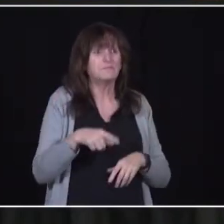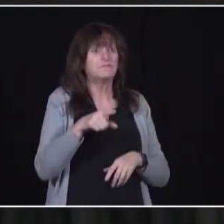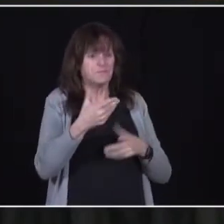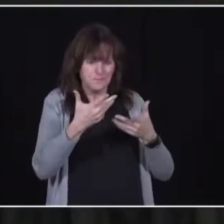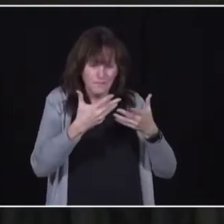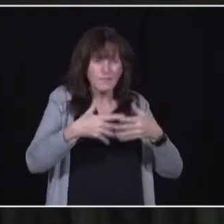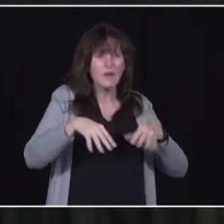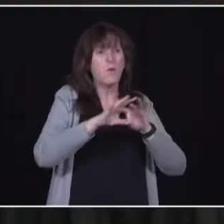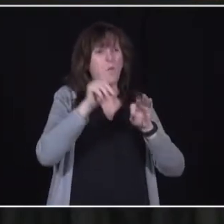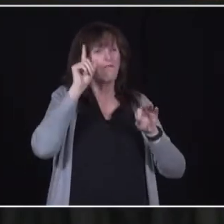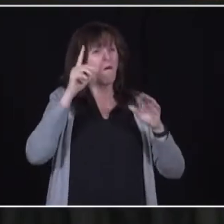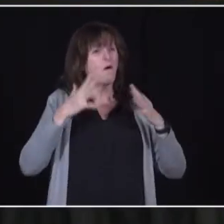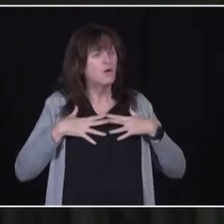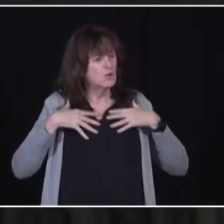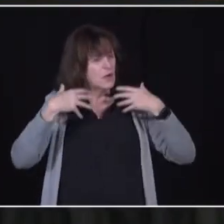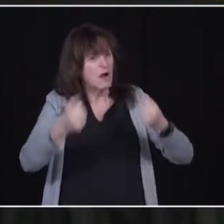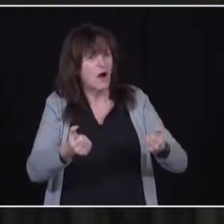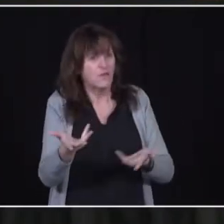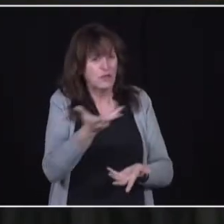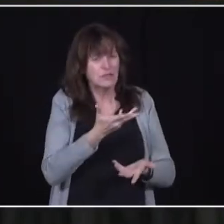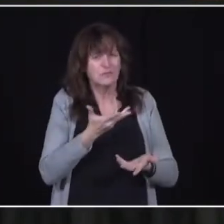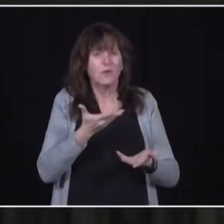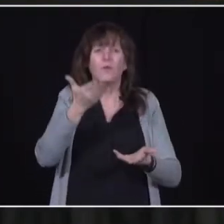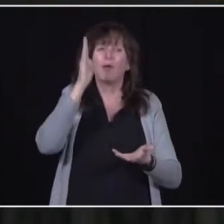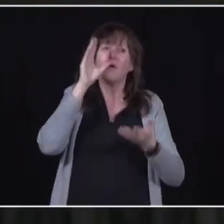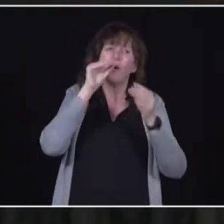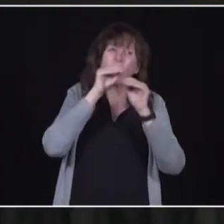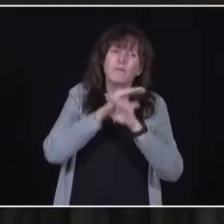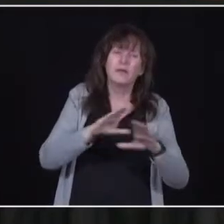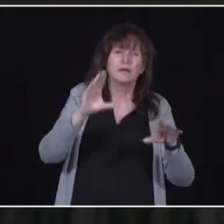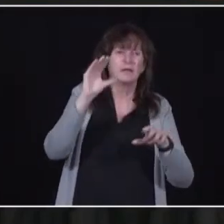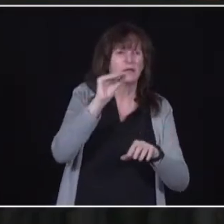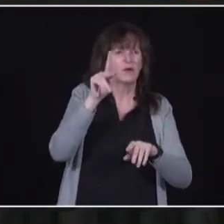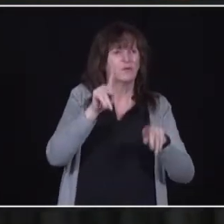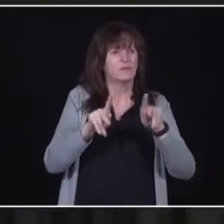Thank you and God bless the people of Ontario. I will hand you over to minister...